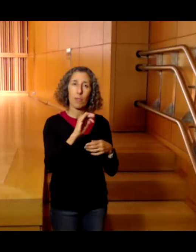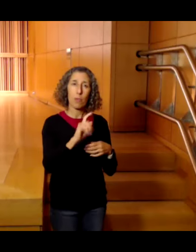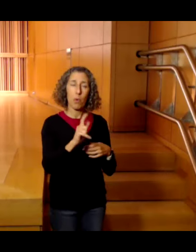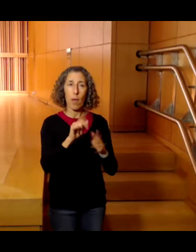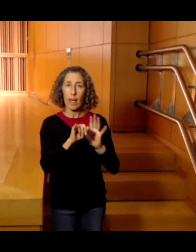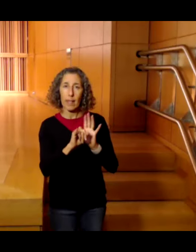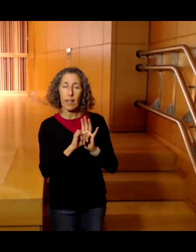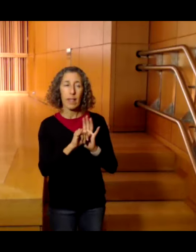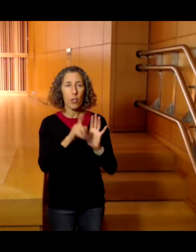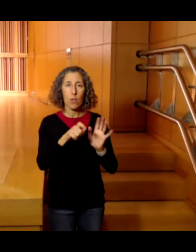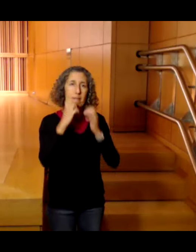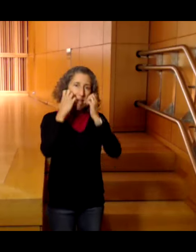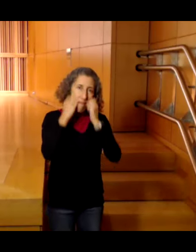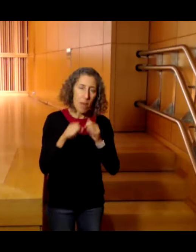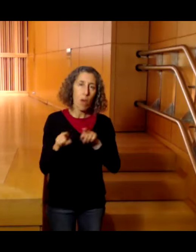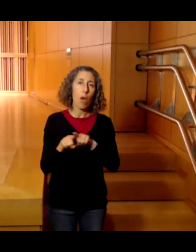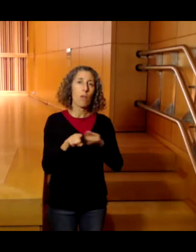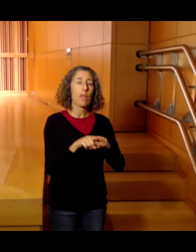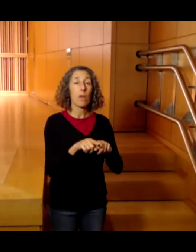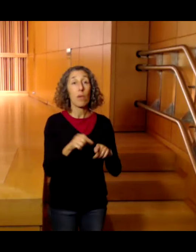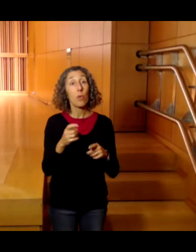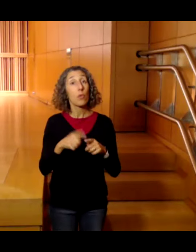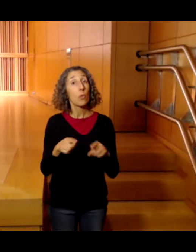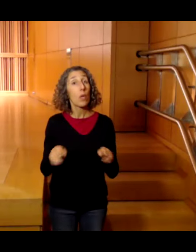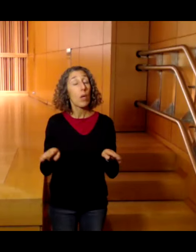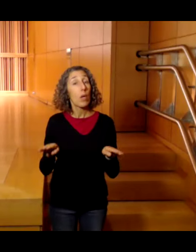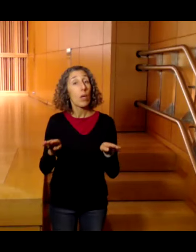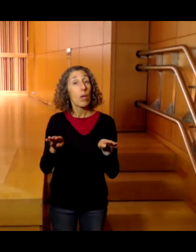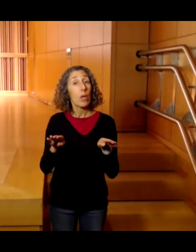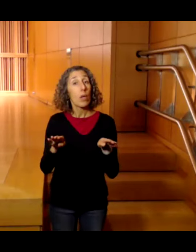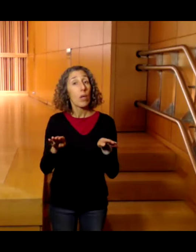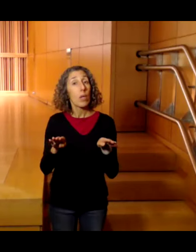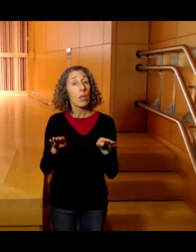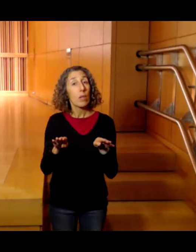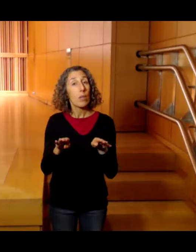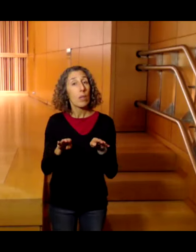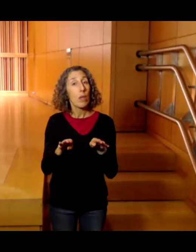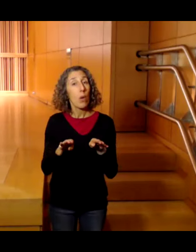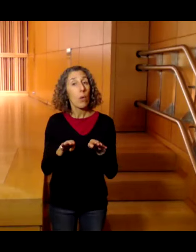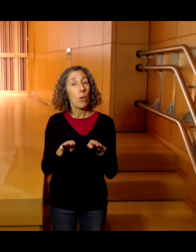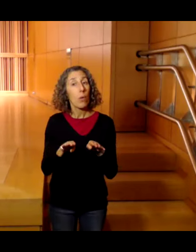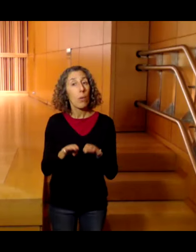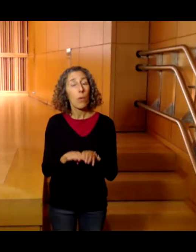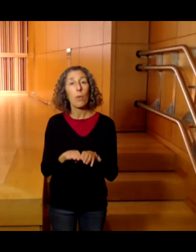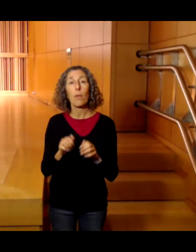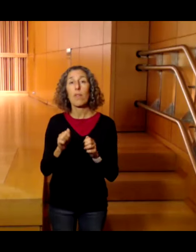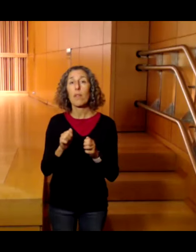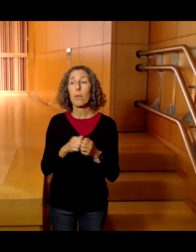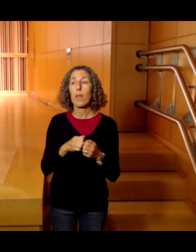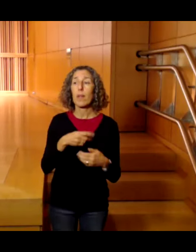And clubs and bars. baths and parks on dance floors at festivals, standing by side counters.